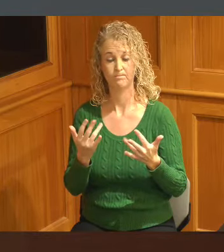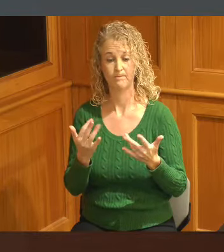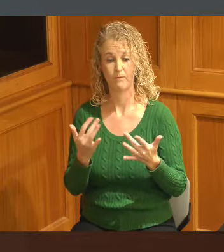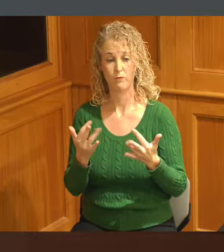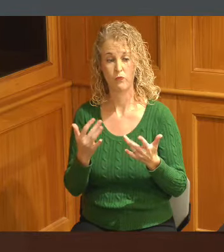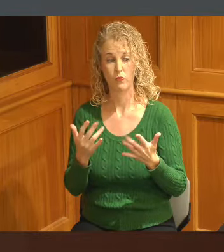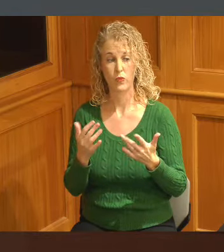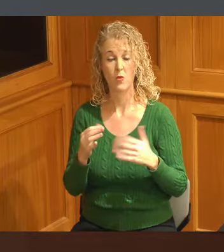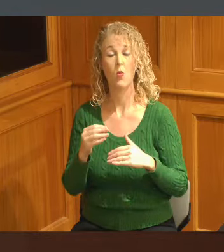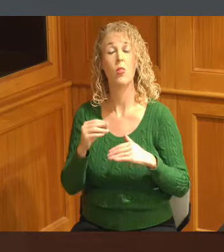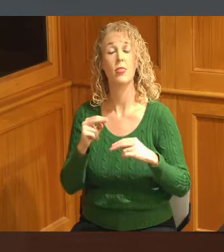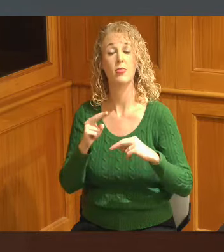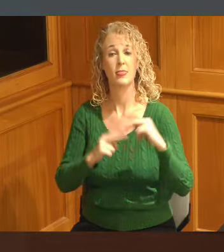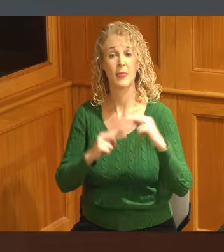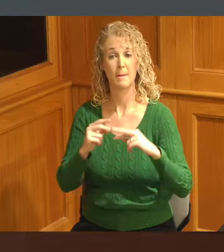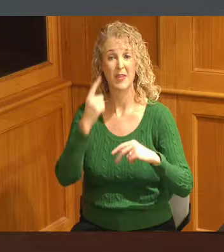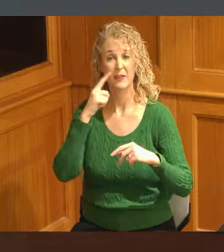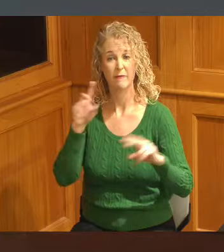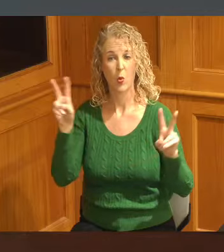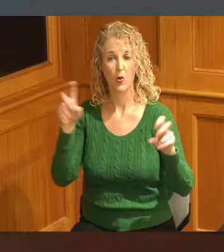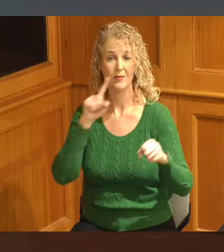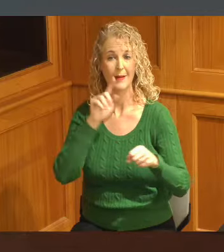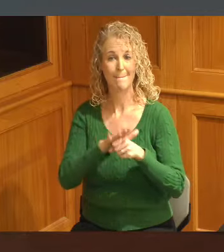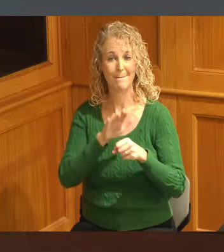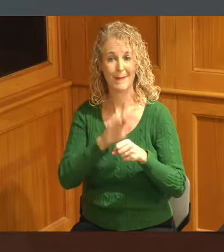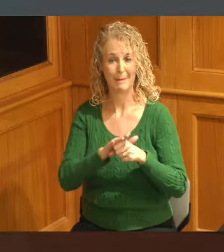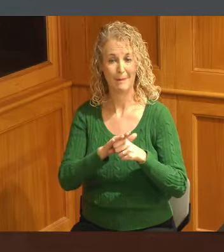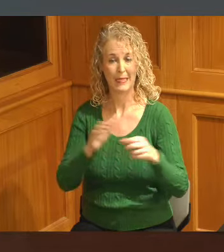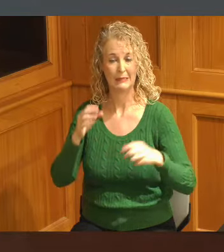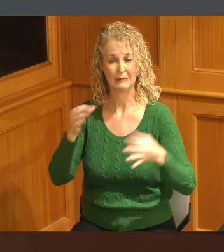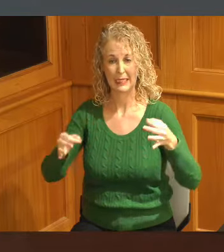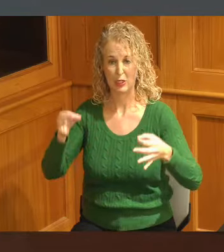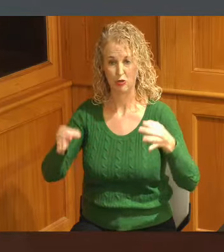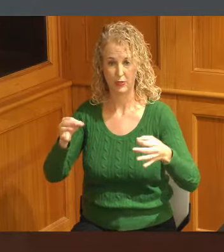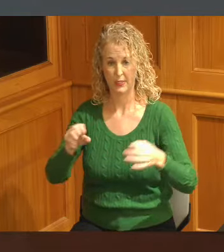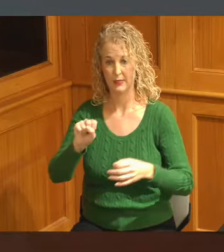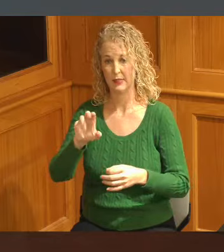the facility where we do commitment hearings for Probate Court out at Summit Behavioral Health.